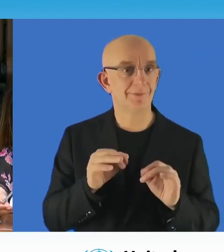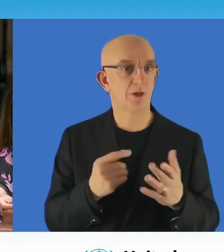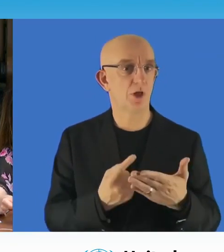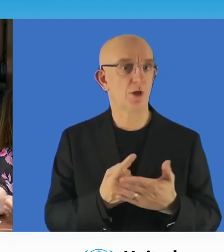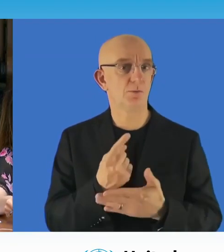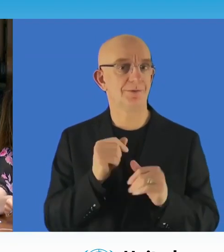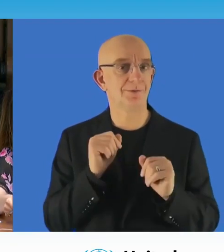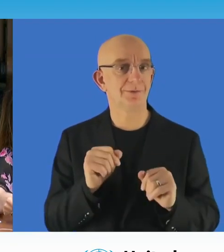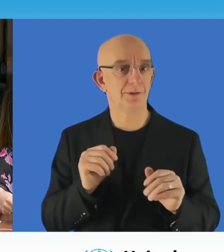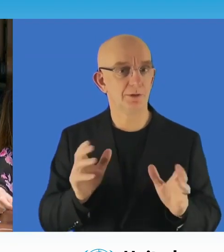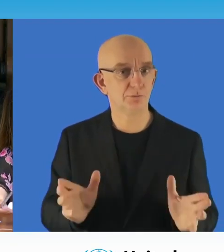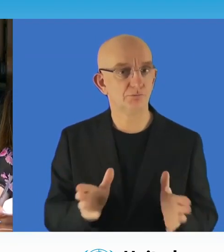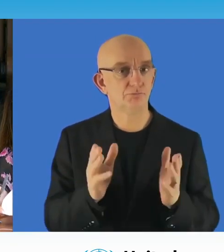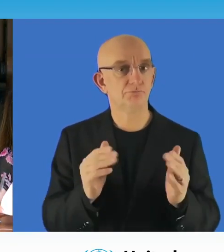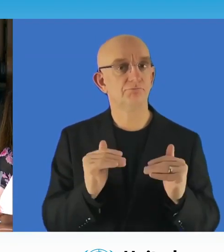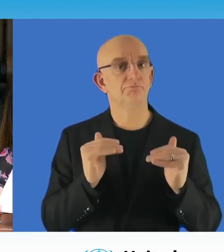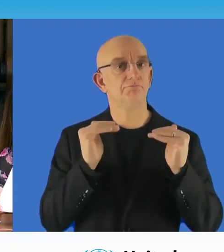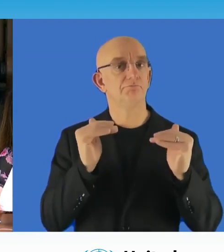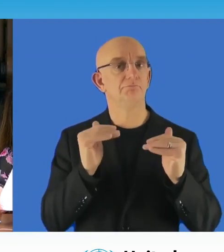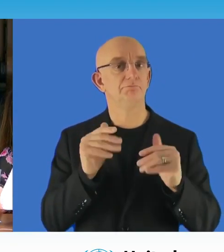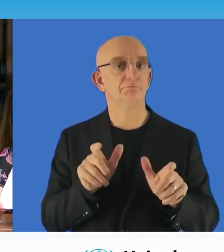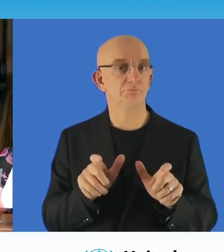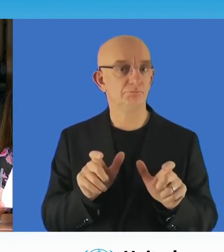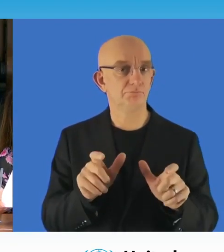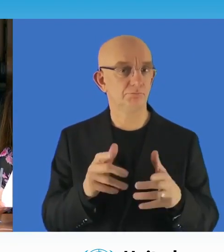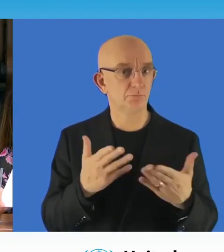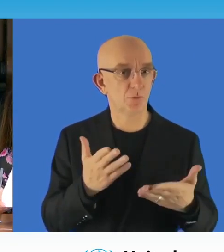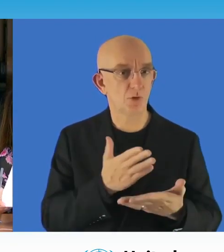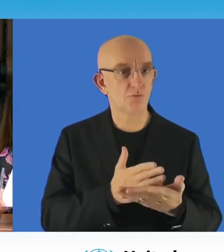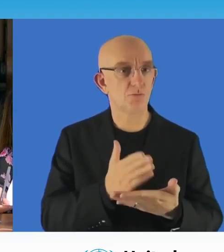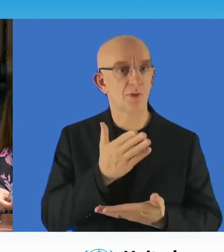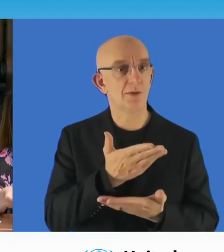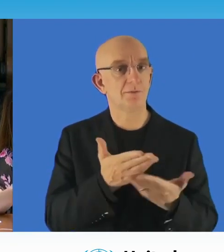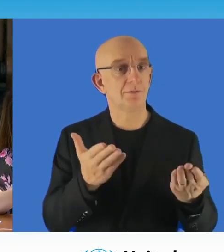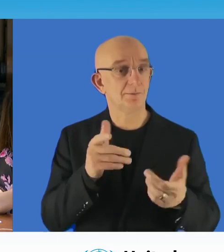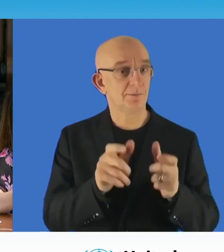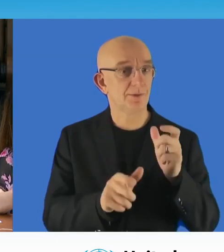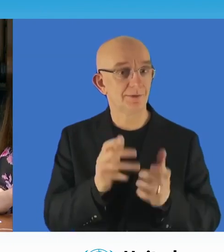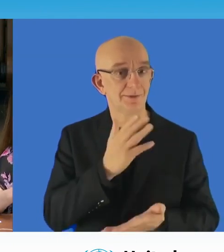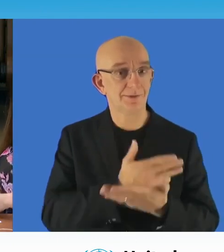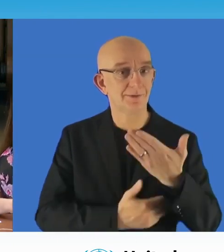conference took place under the overarching theme of rethinking disability inclusion in the current